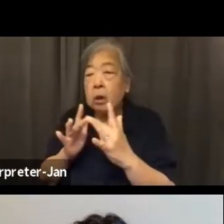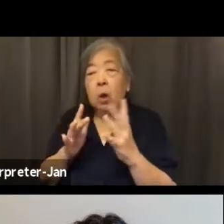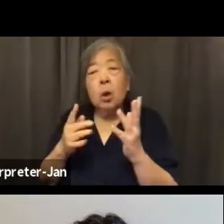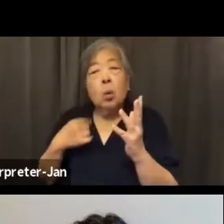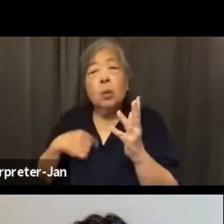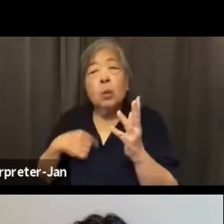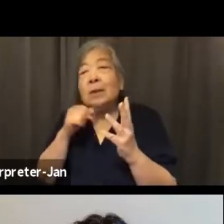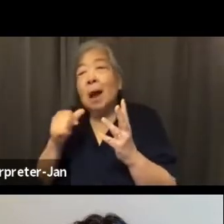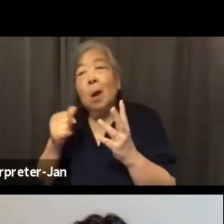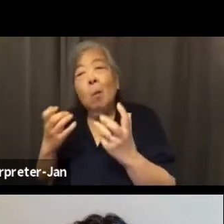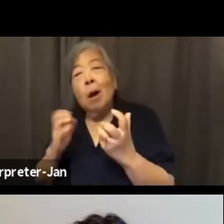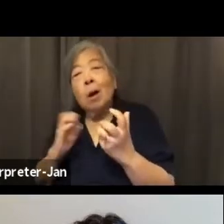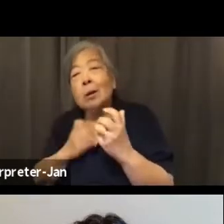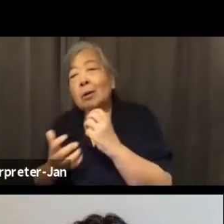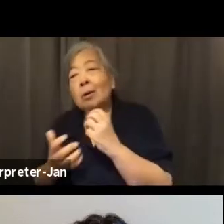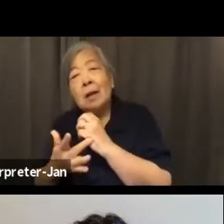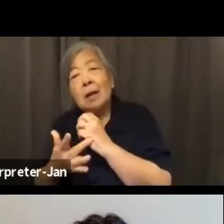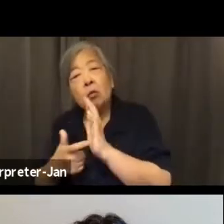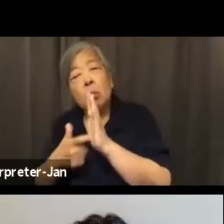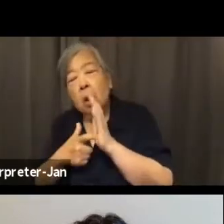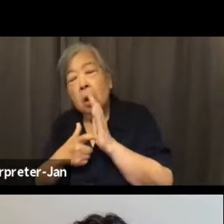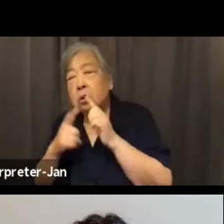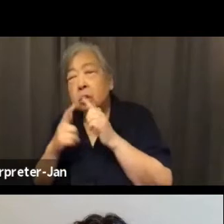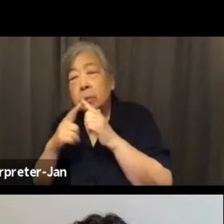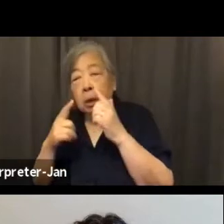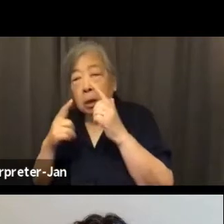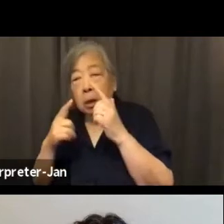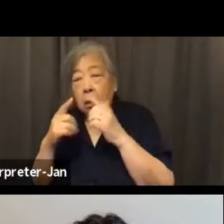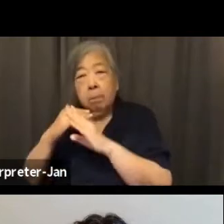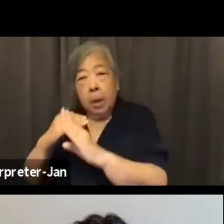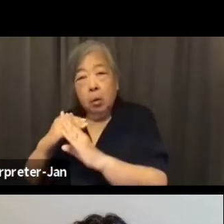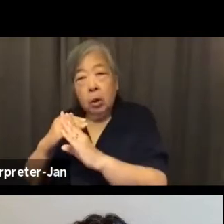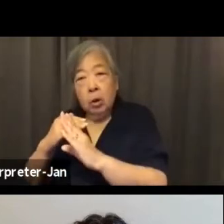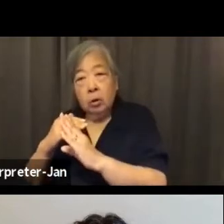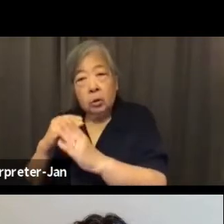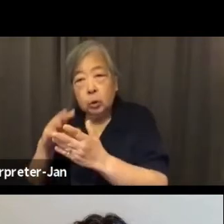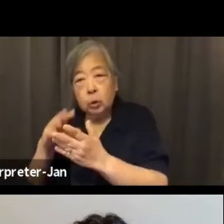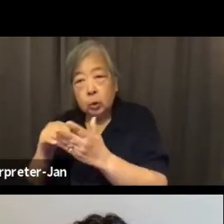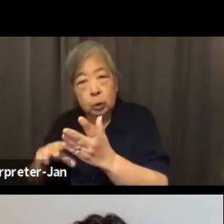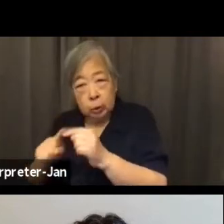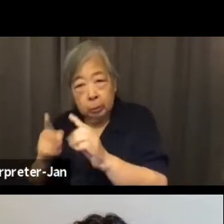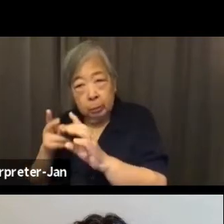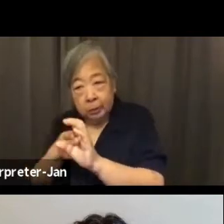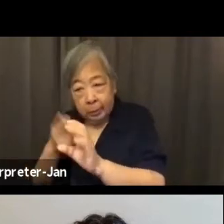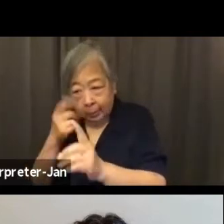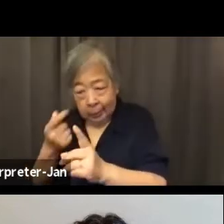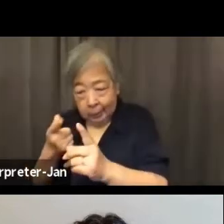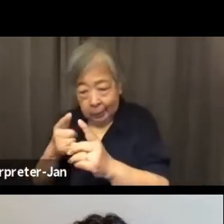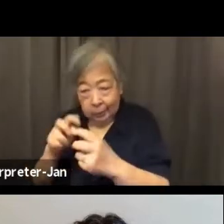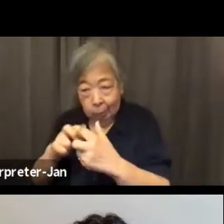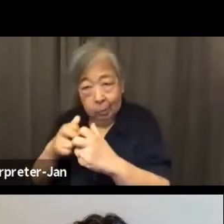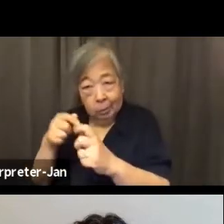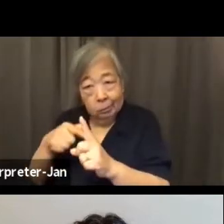be a barrier for our participation so what we did is we gave students a form that they